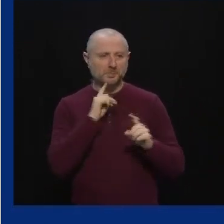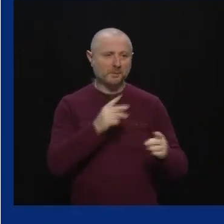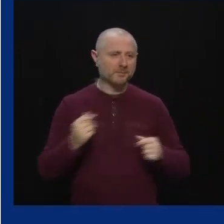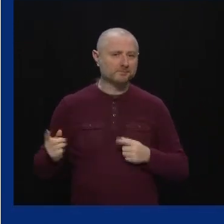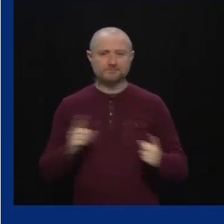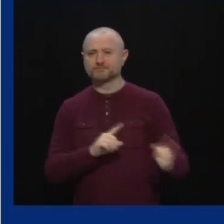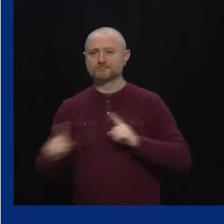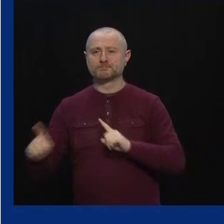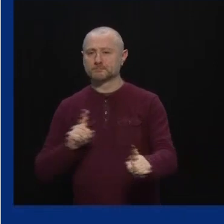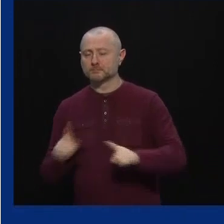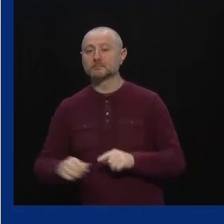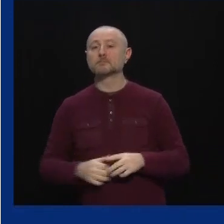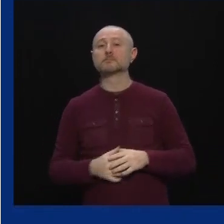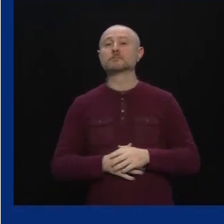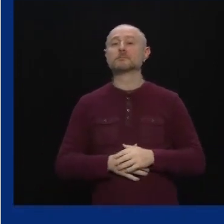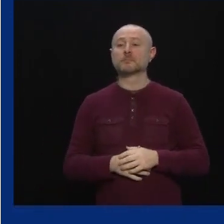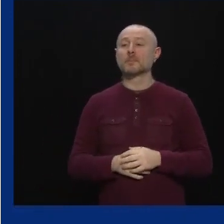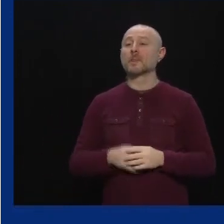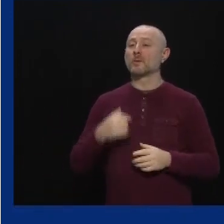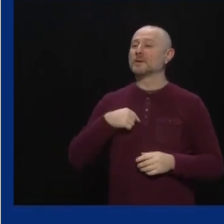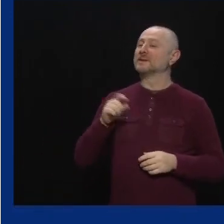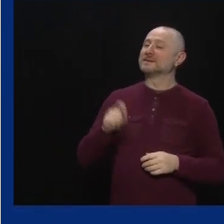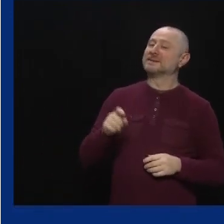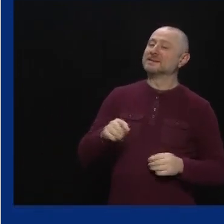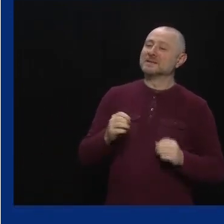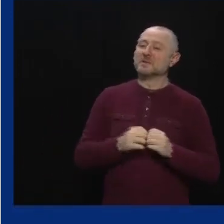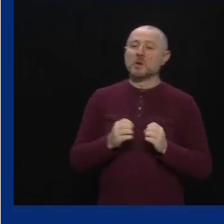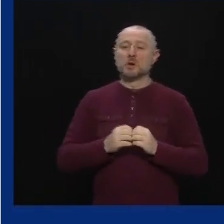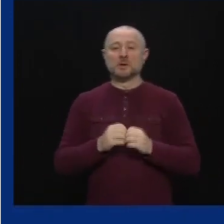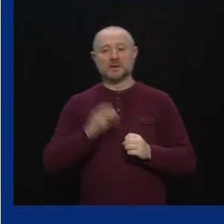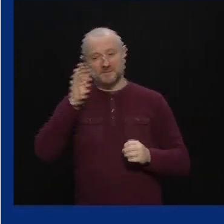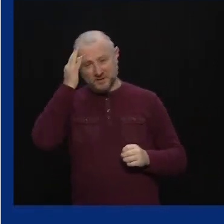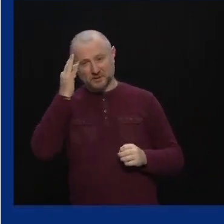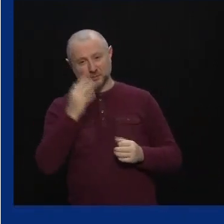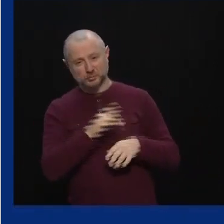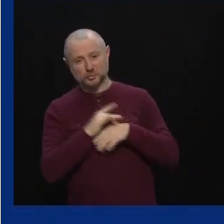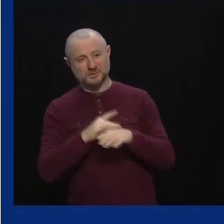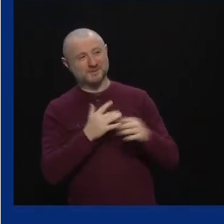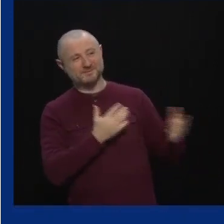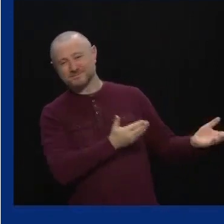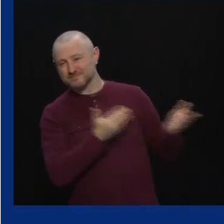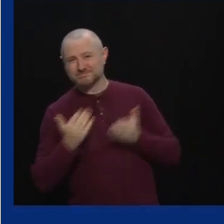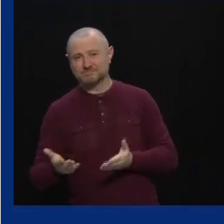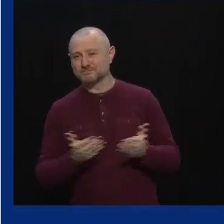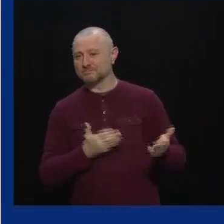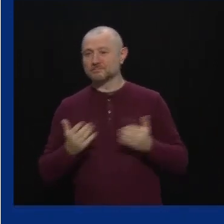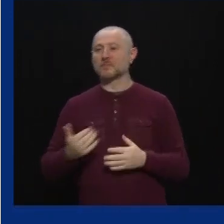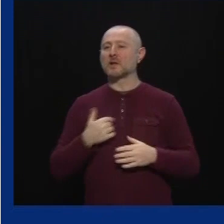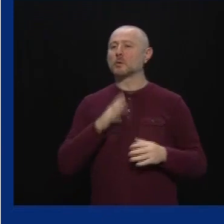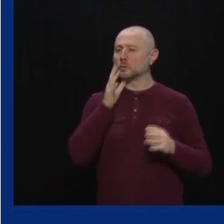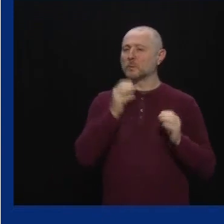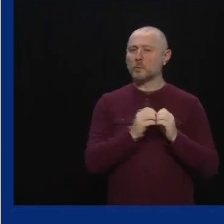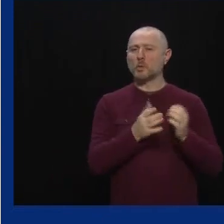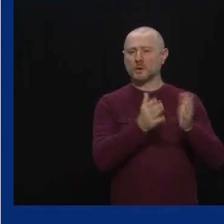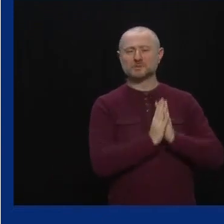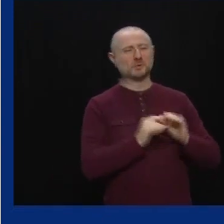911 RESPONSE TO KEEP THE CITY'S EMF AND 911 RESPONSE ON TIME AND AVAILABLE TO SERVE EVERYONE. WE DO WANT TO SAY WE CONTINUE TO